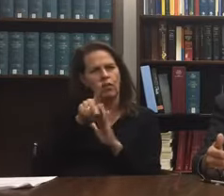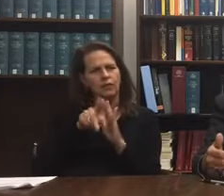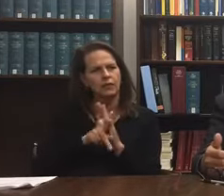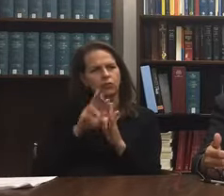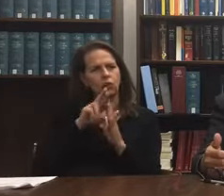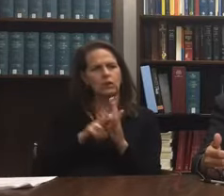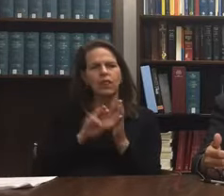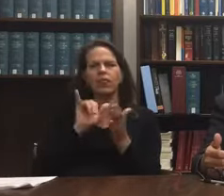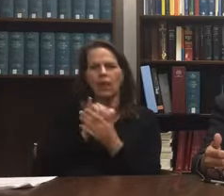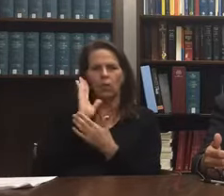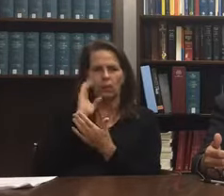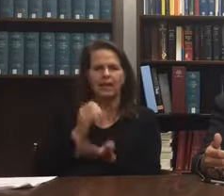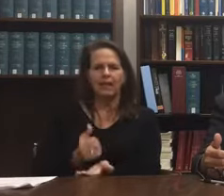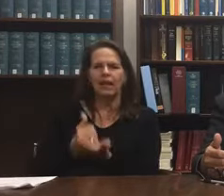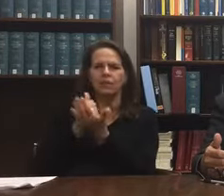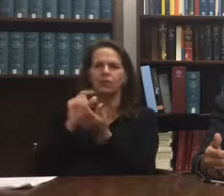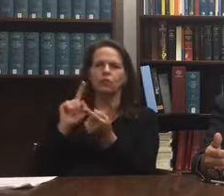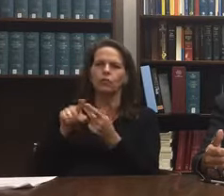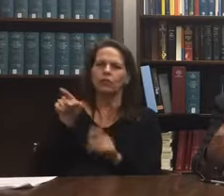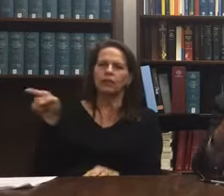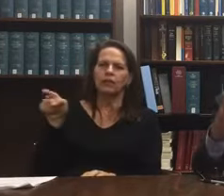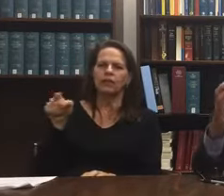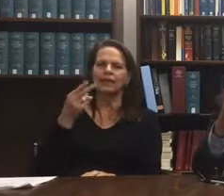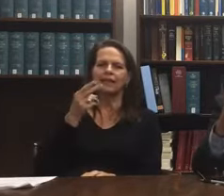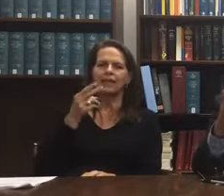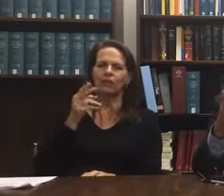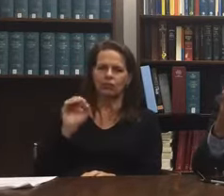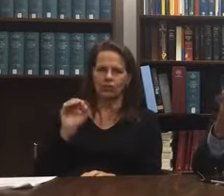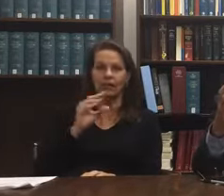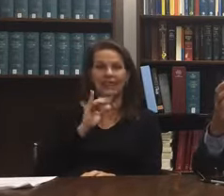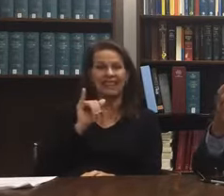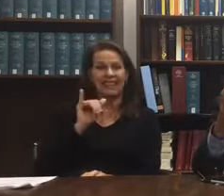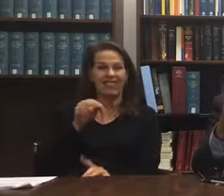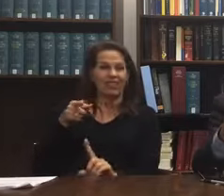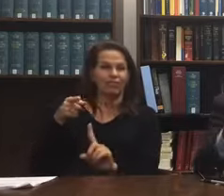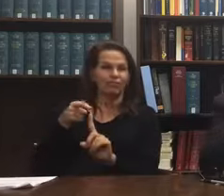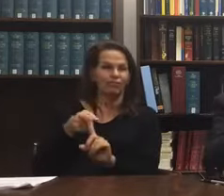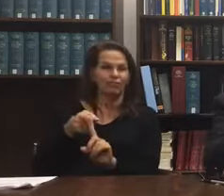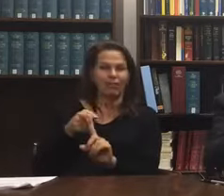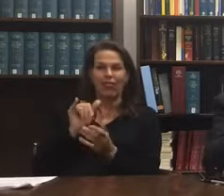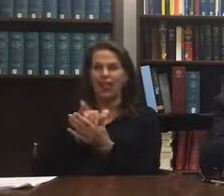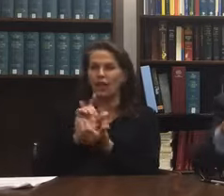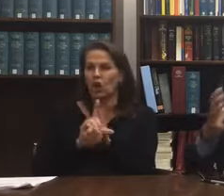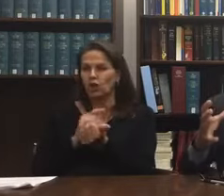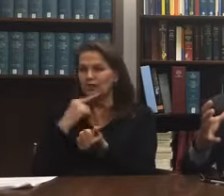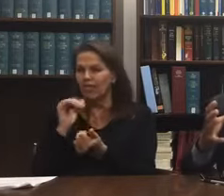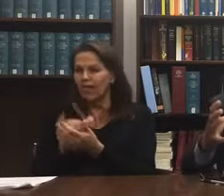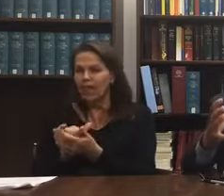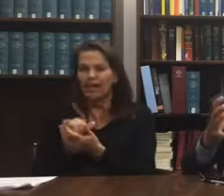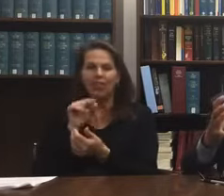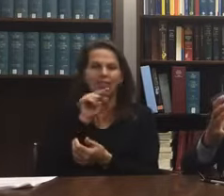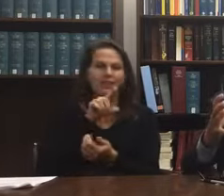helpful to the hearing officer if it sort of gets down to well you know this doctor says that and this doctor says that